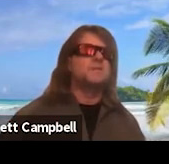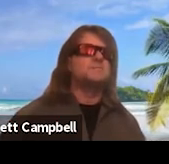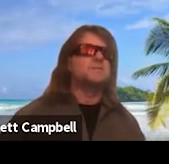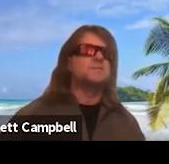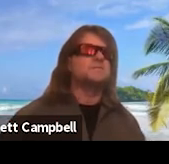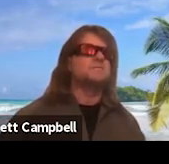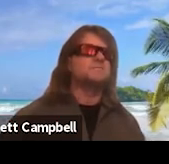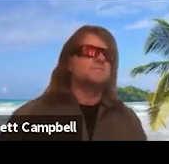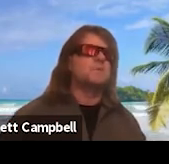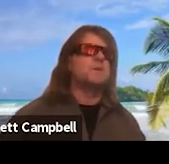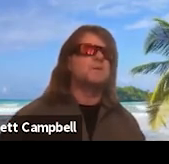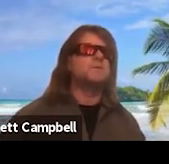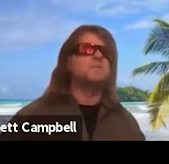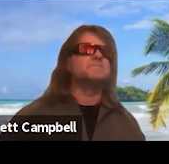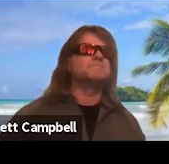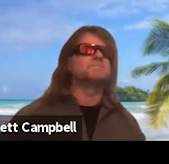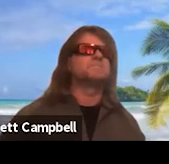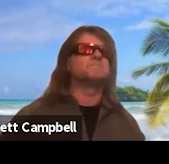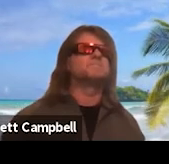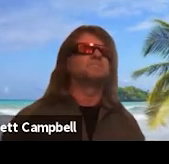then more power to it.